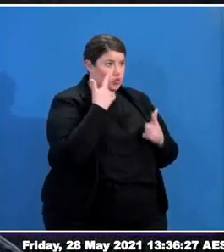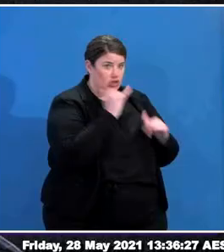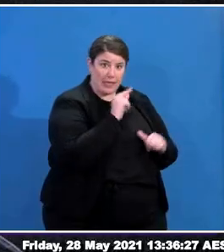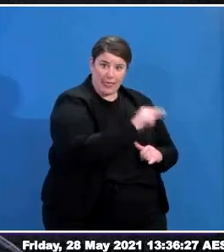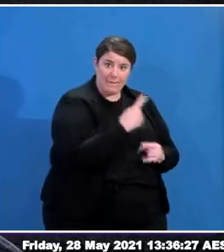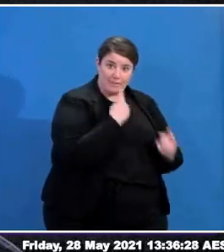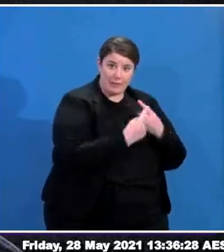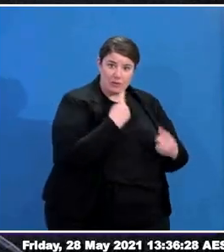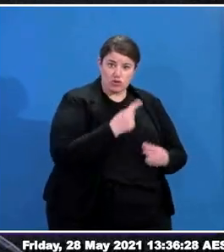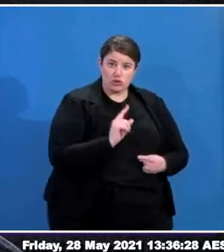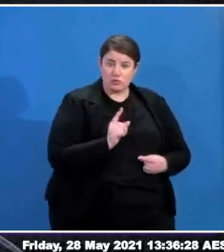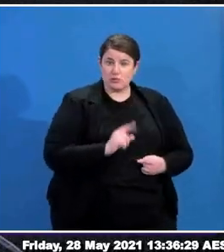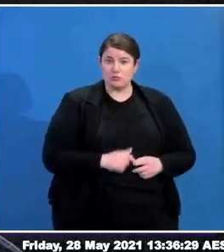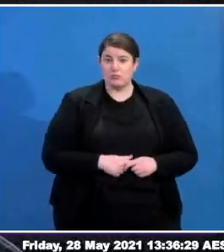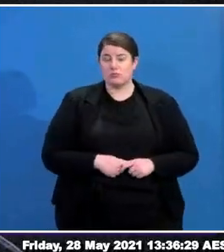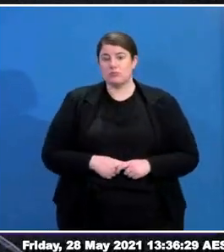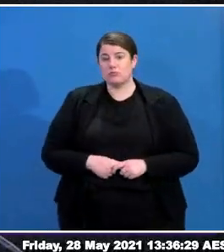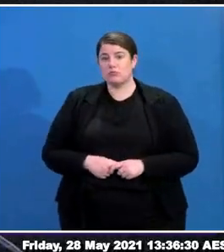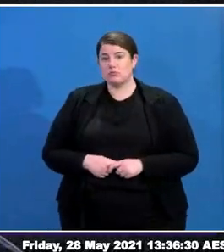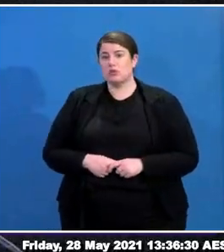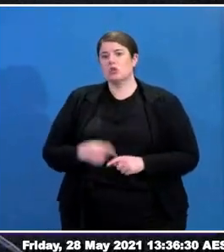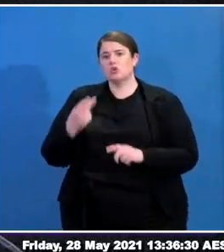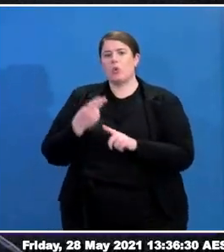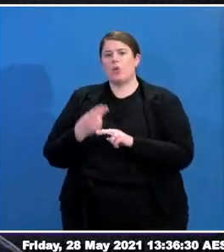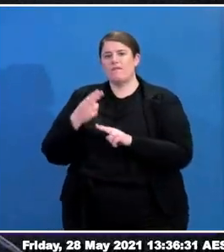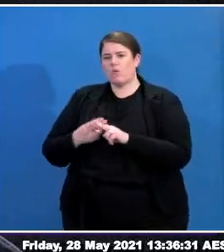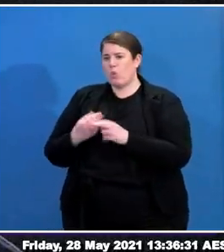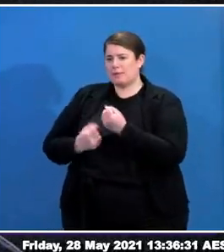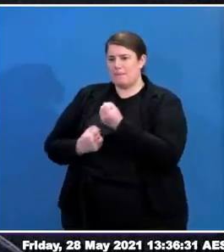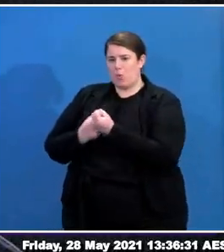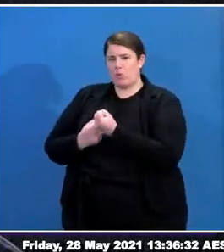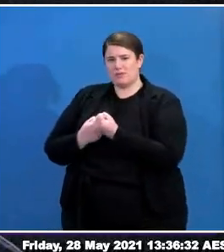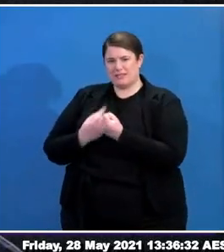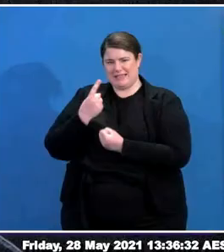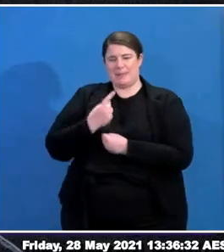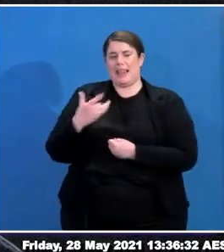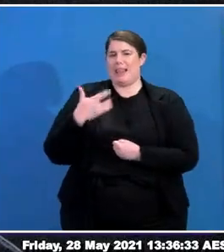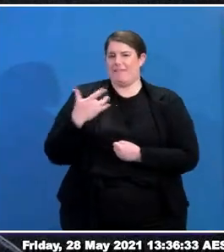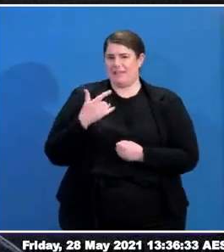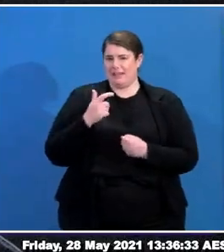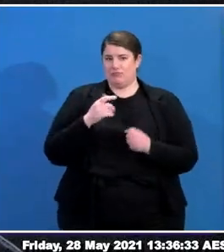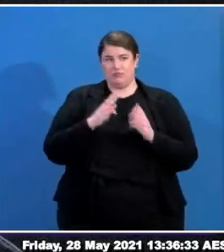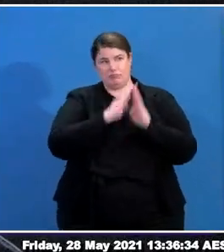MR McNAUGHTON: In regards to which? In regard to independent living rosters of care. Is there any relevance at all?